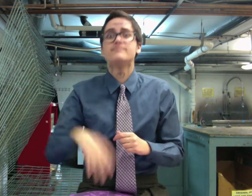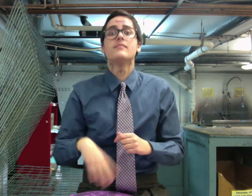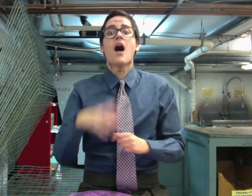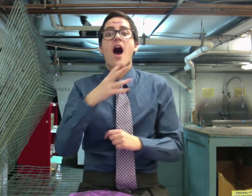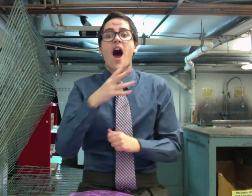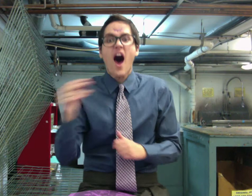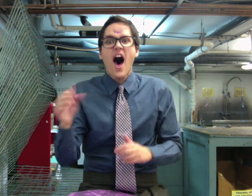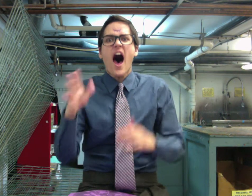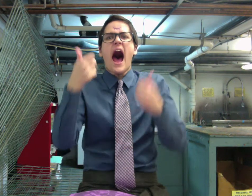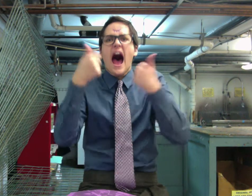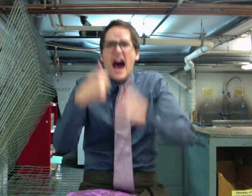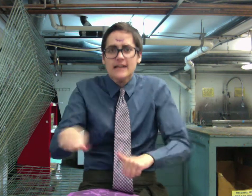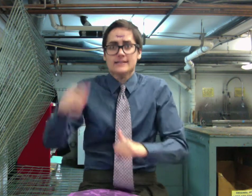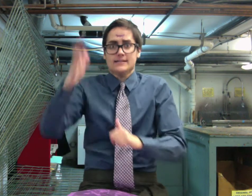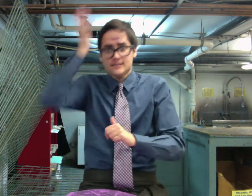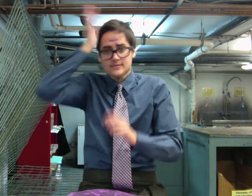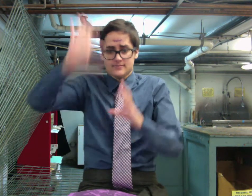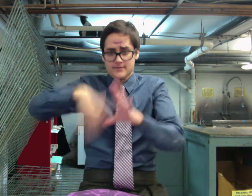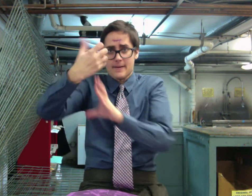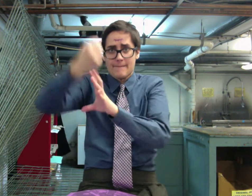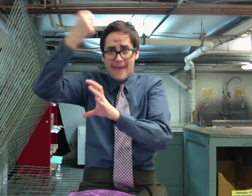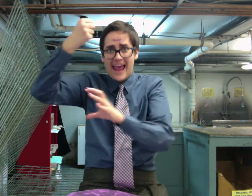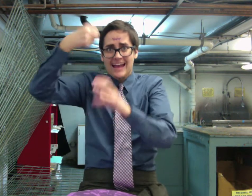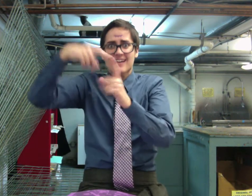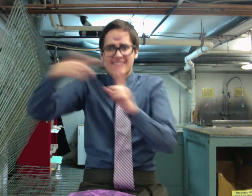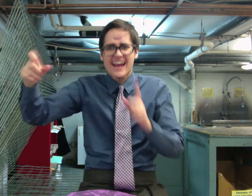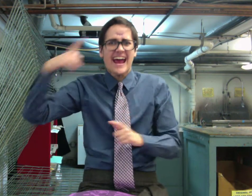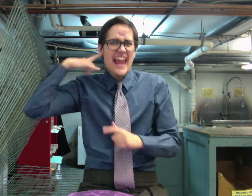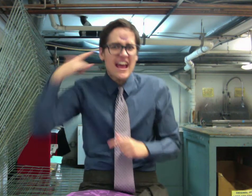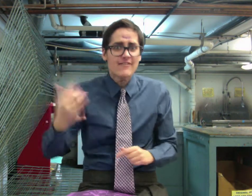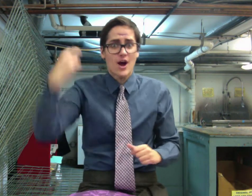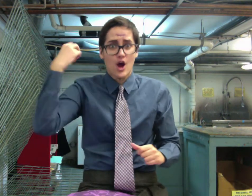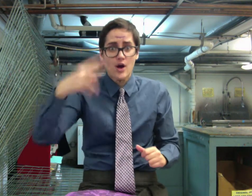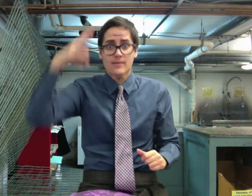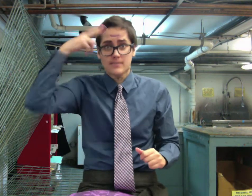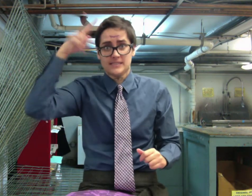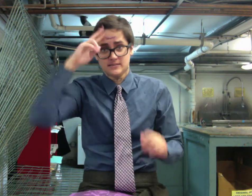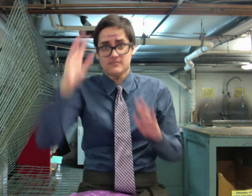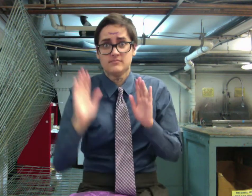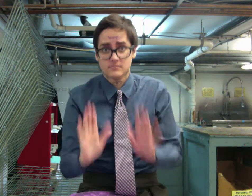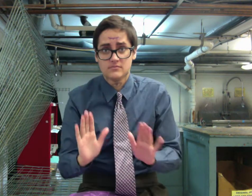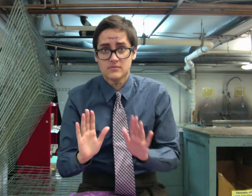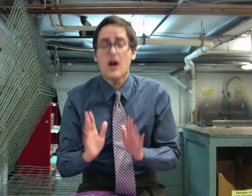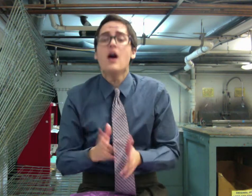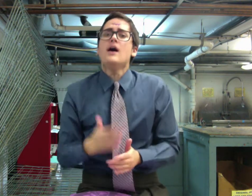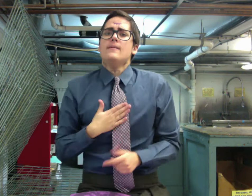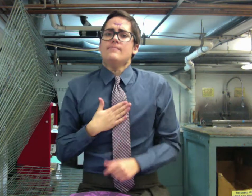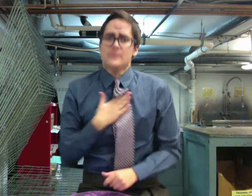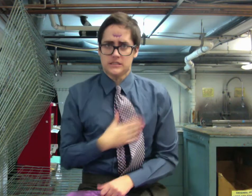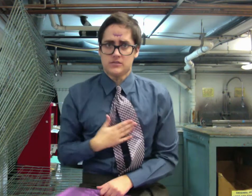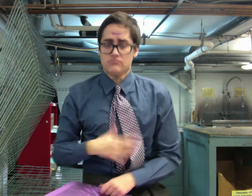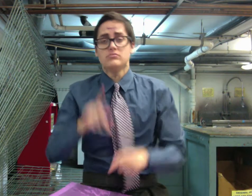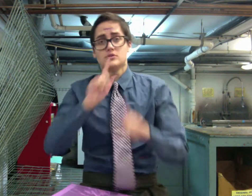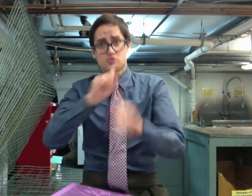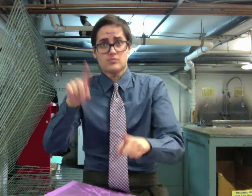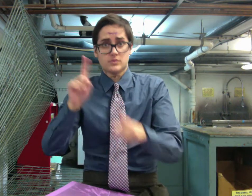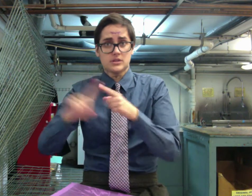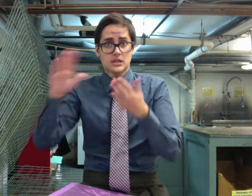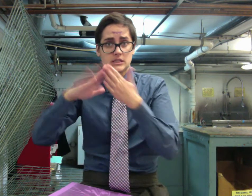and any bagged lettuce from California or Mexico...please, report to the council